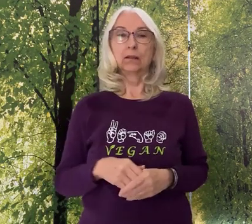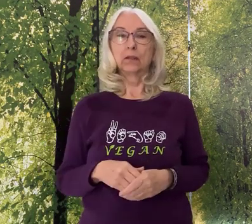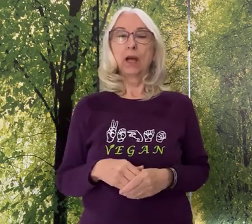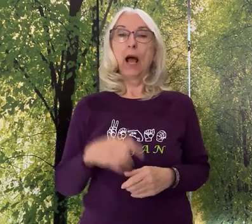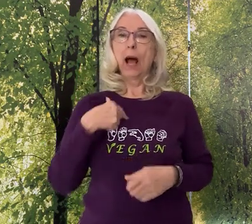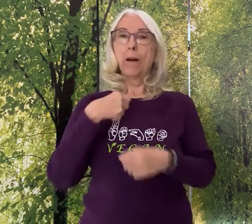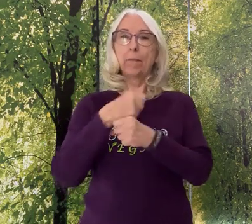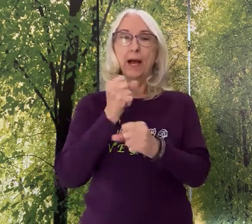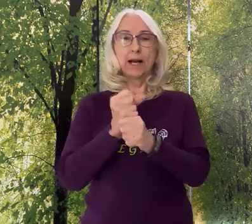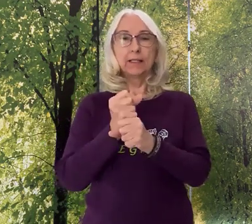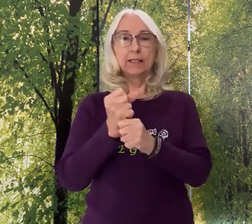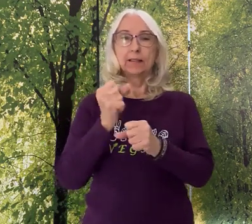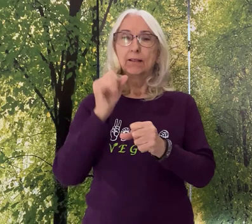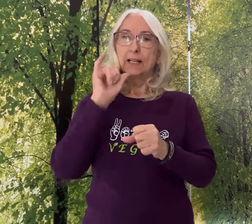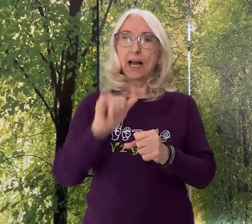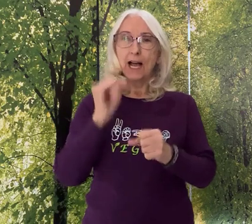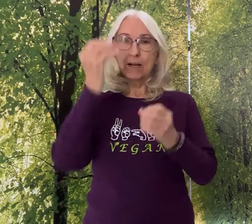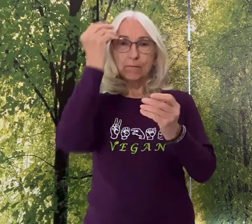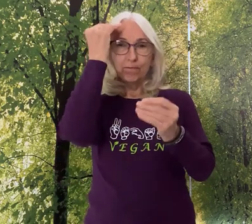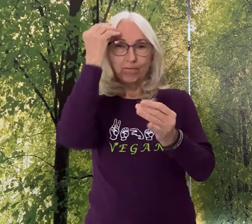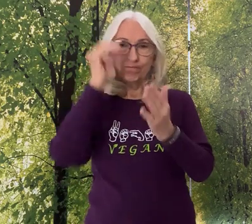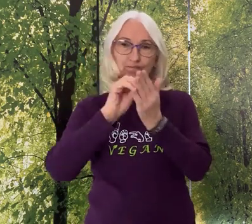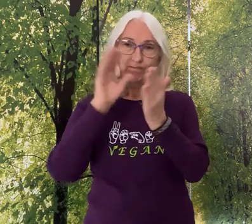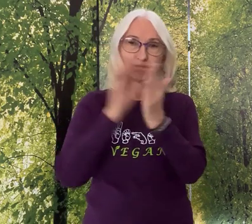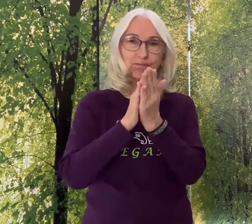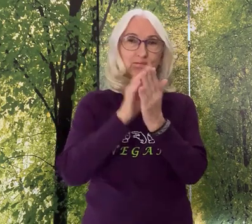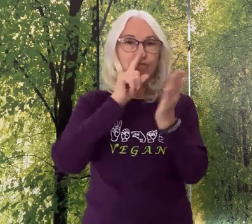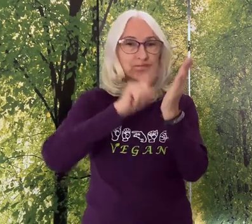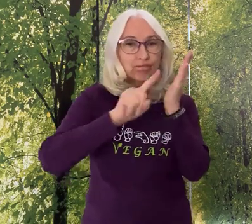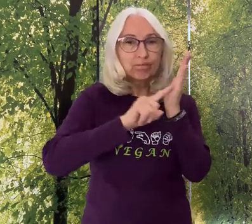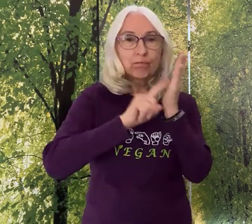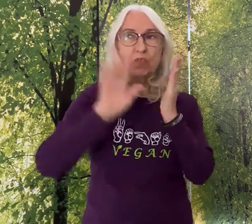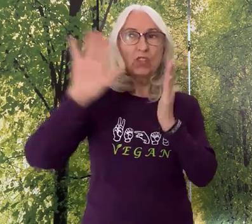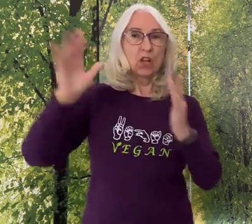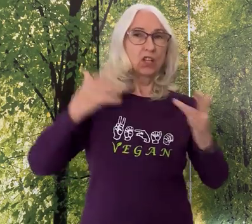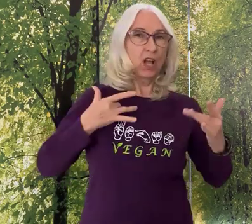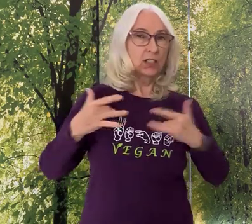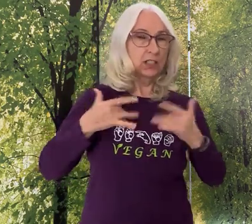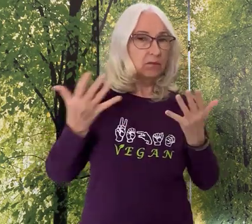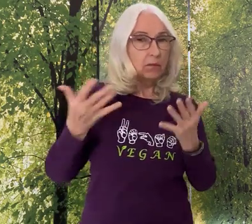I made a mental note to investigate his concerns.